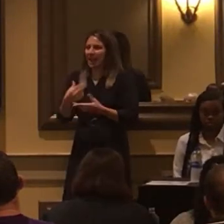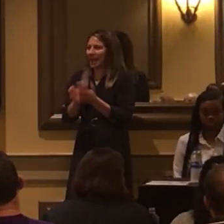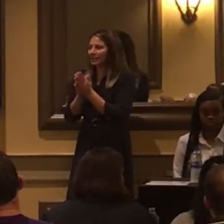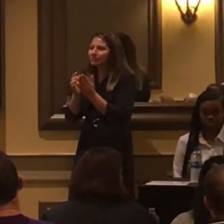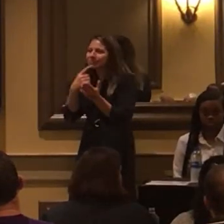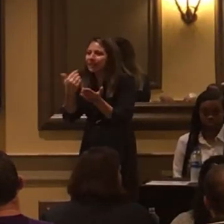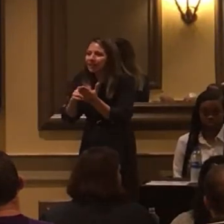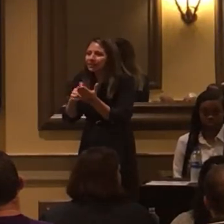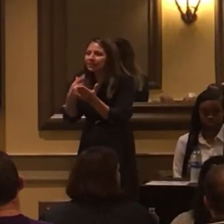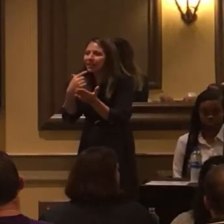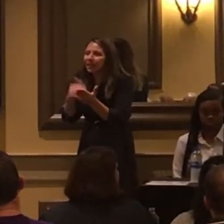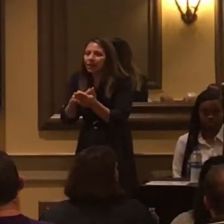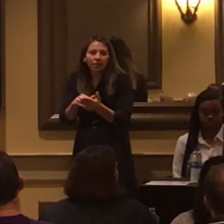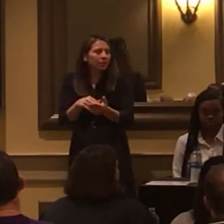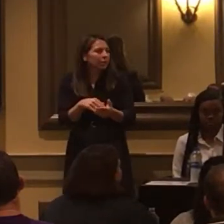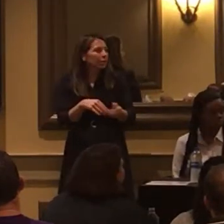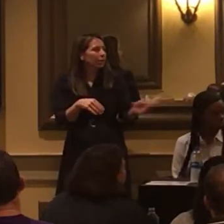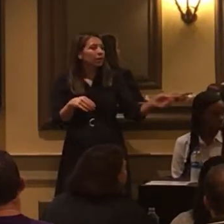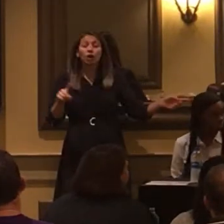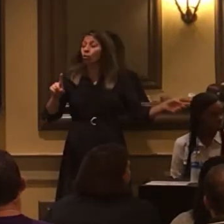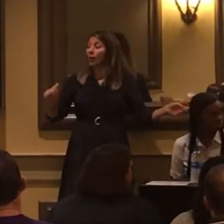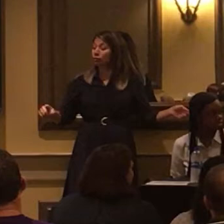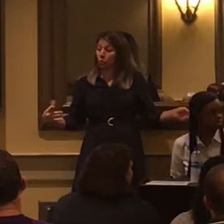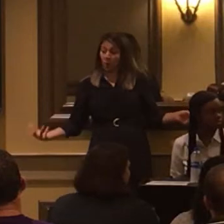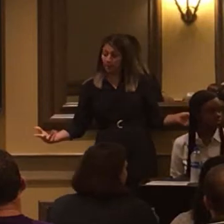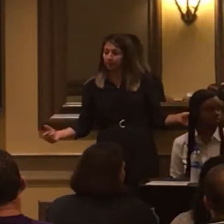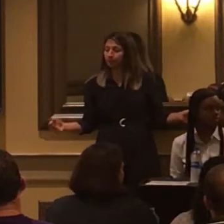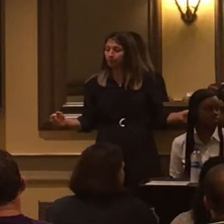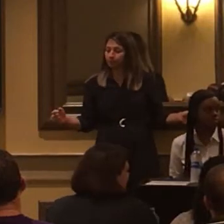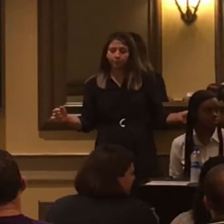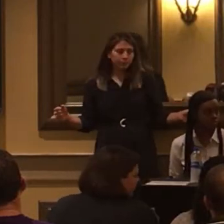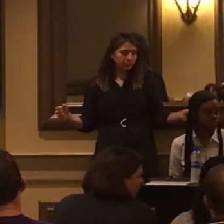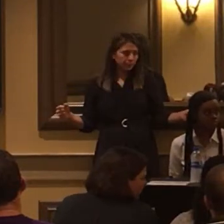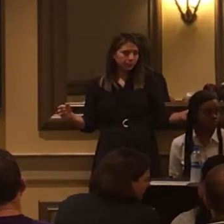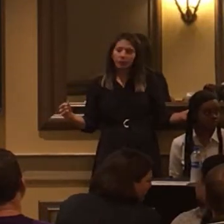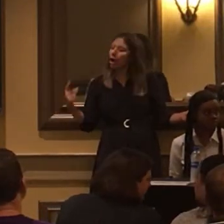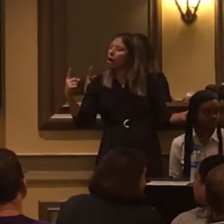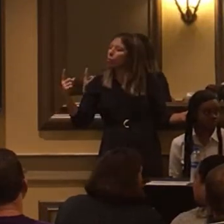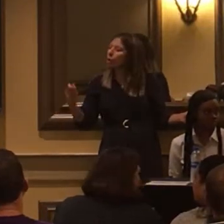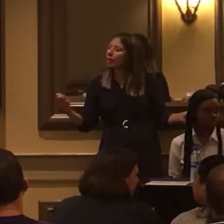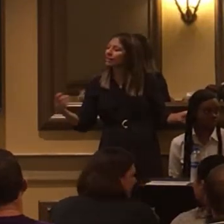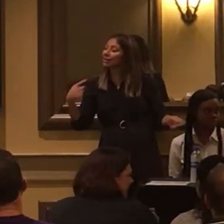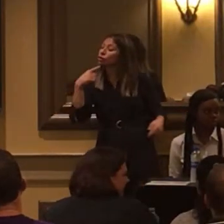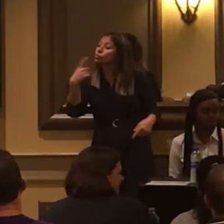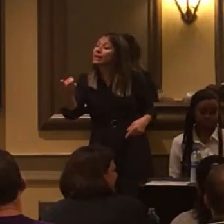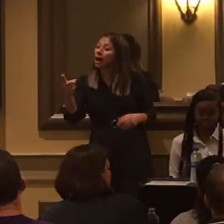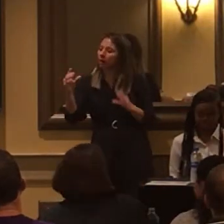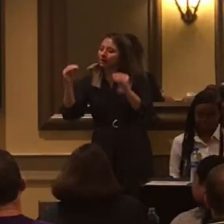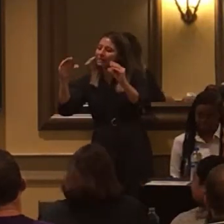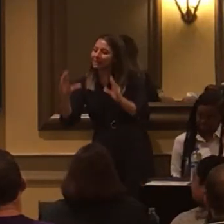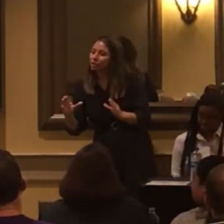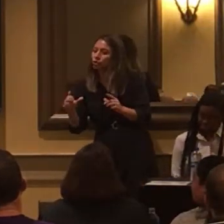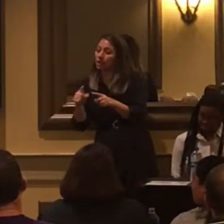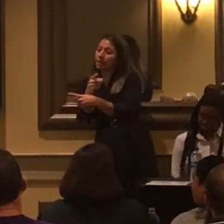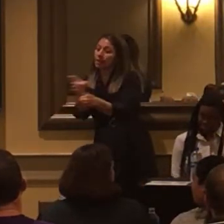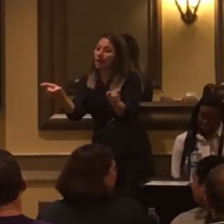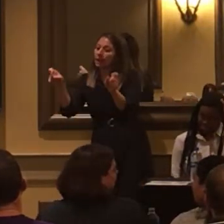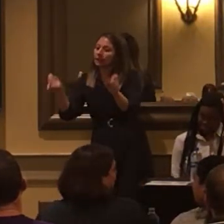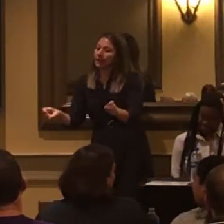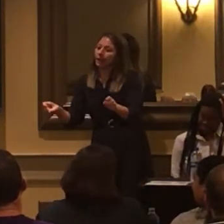The question was: One thing you could tell your teachers that they could do better in?